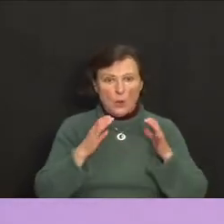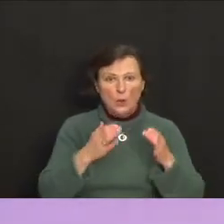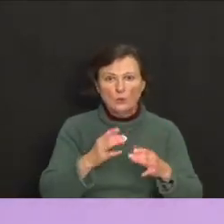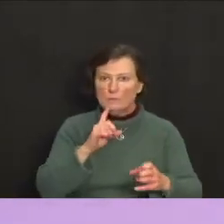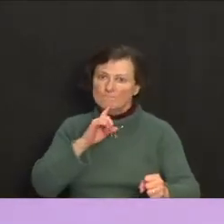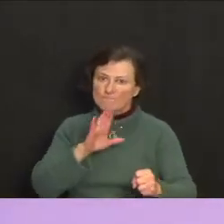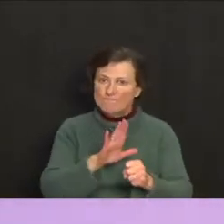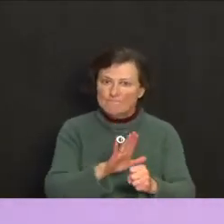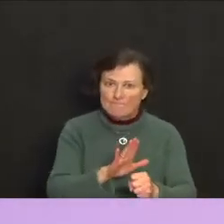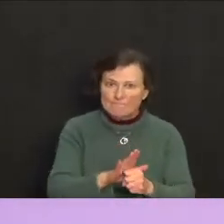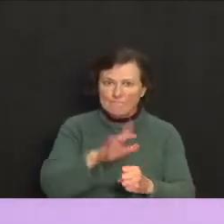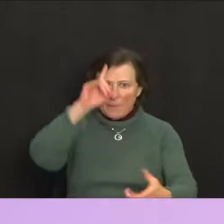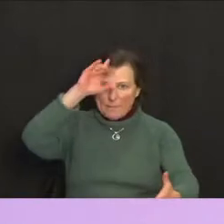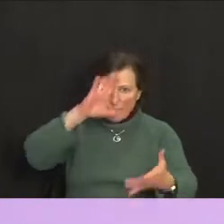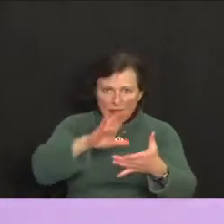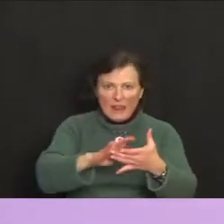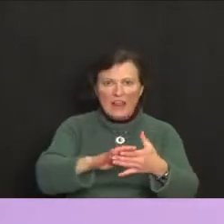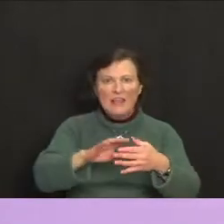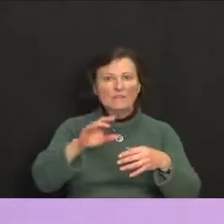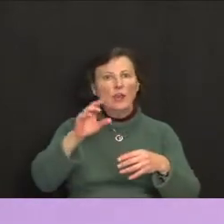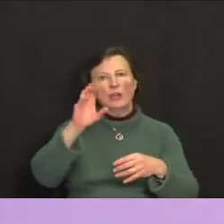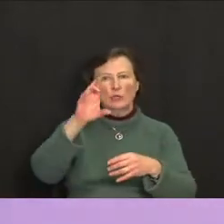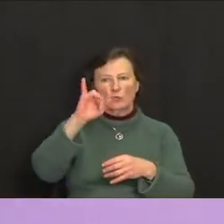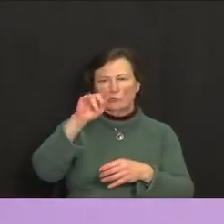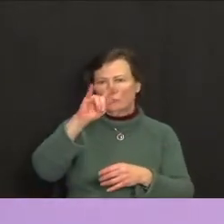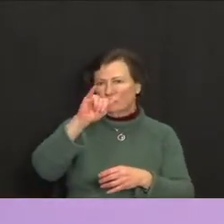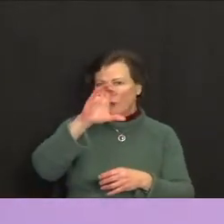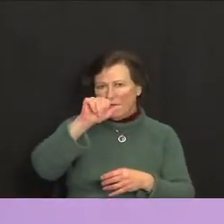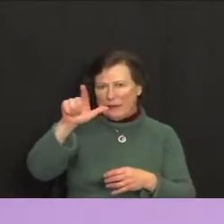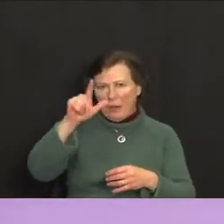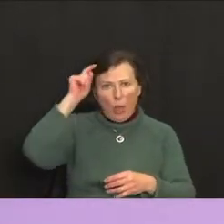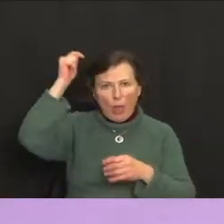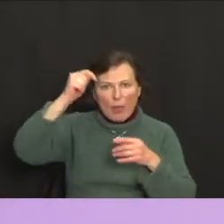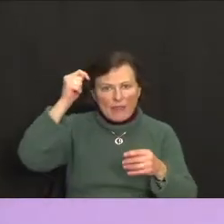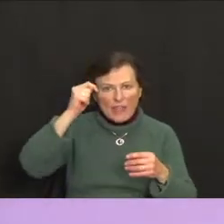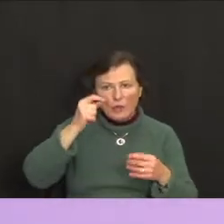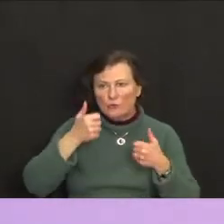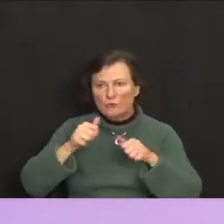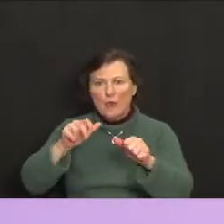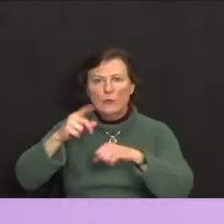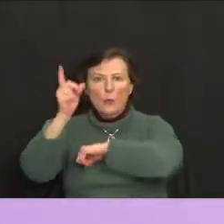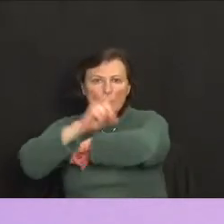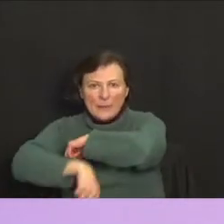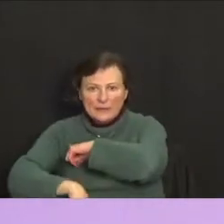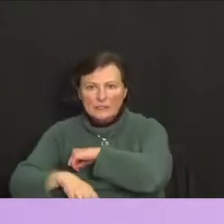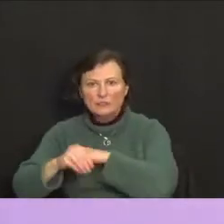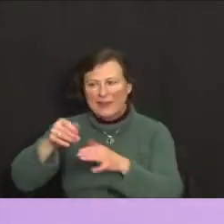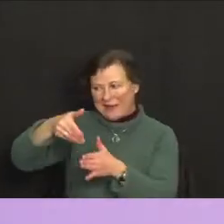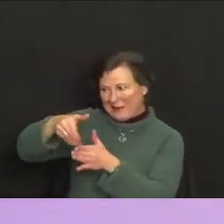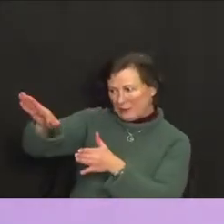what's billed as "Critical Theory" seek to punish and exclude those who do not find its assertions